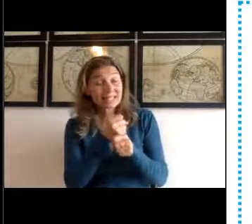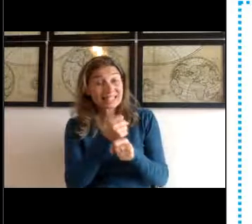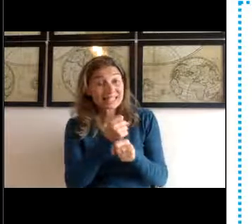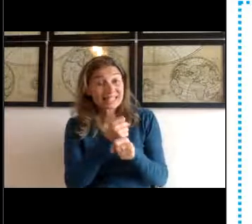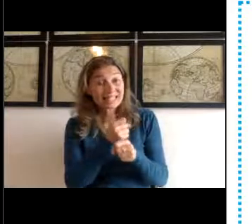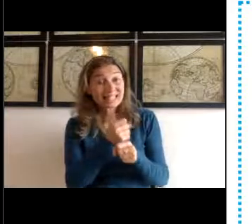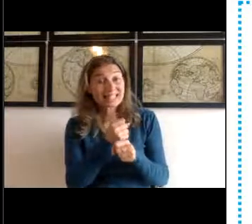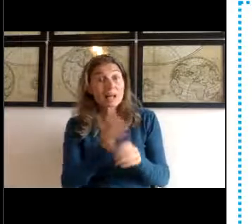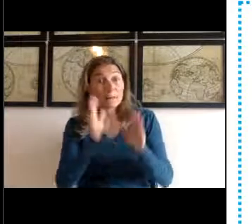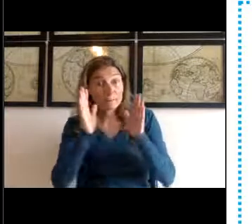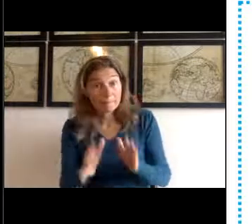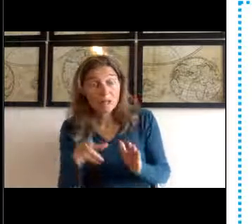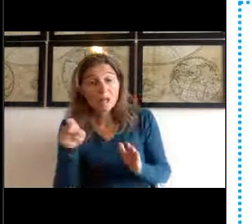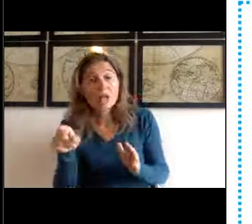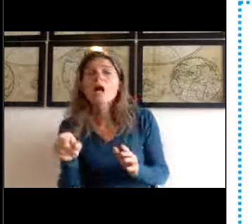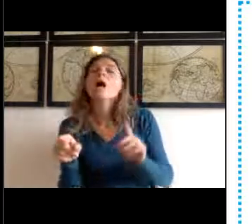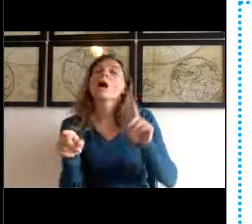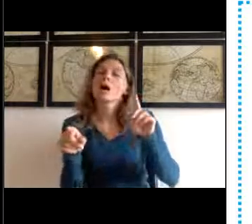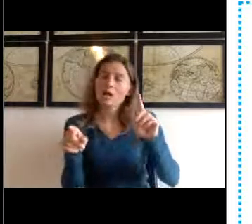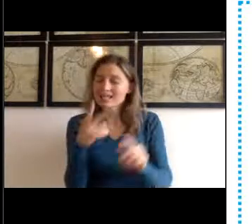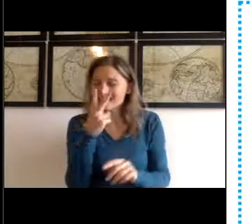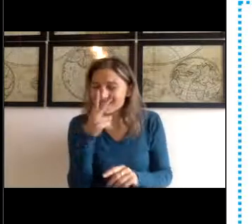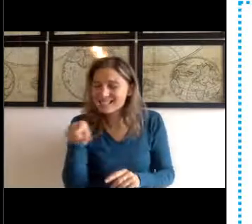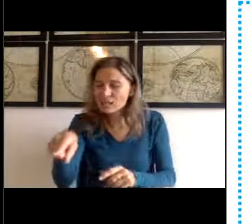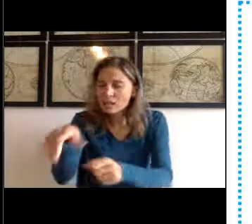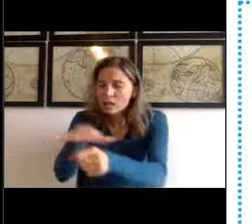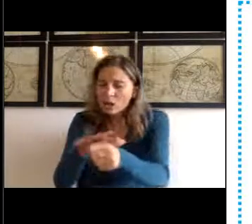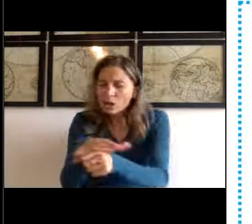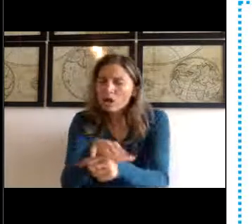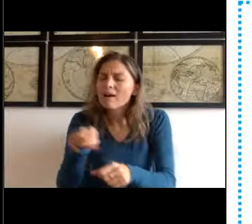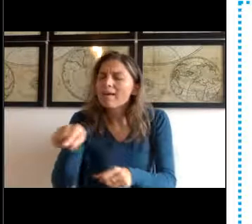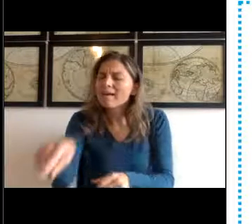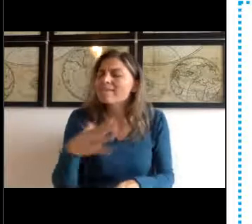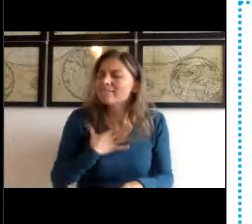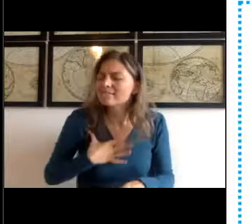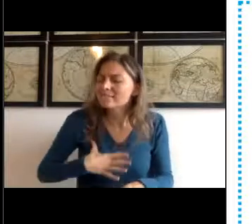who meets the need as identified locally by beneficiaries and the partner.